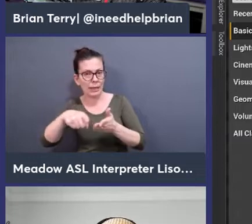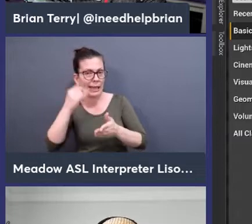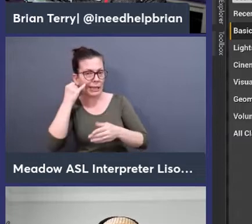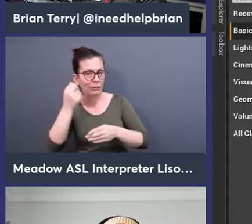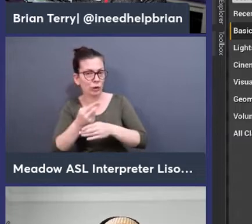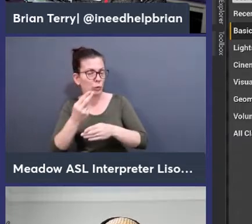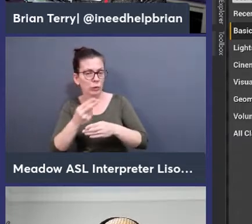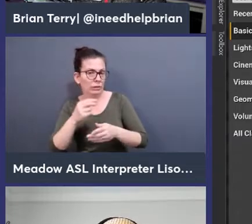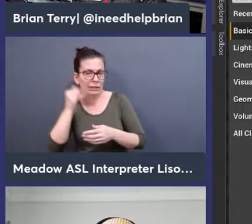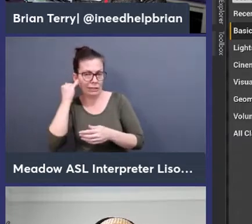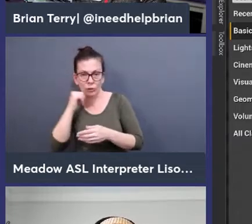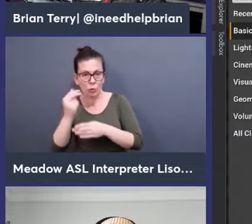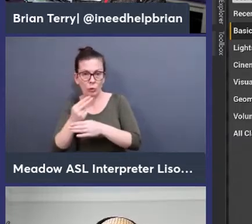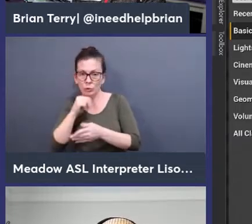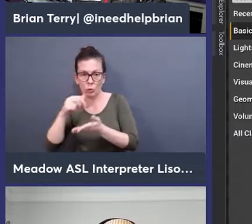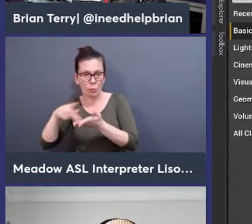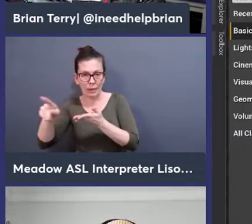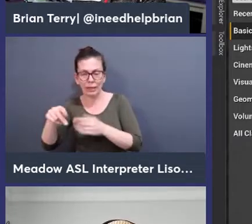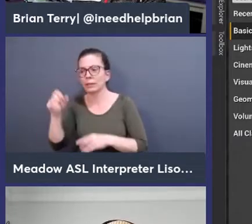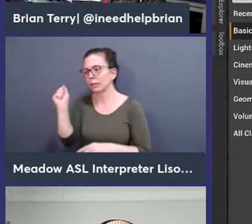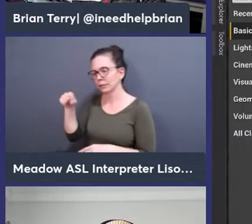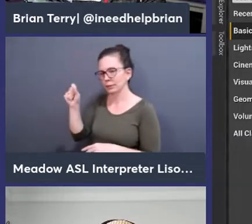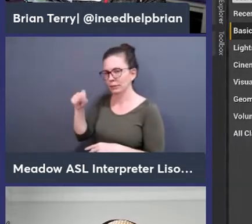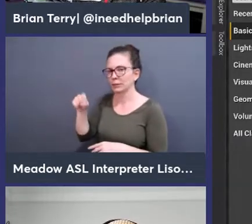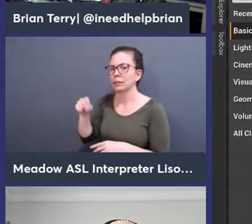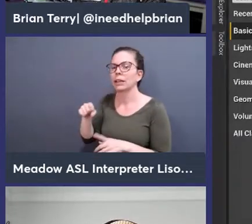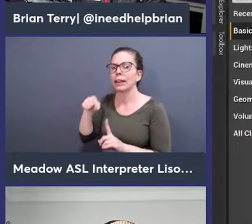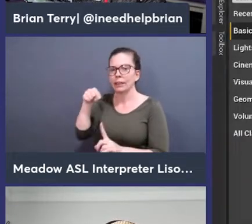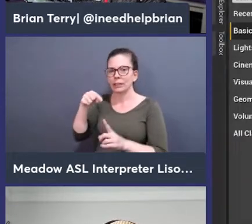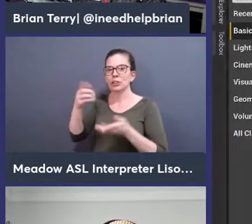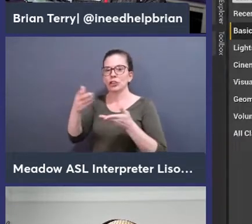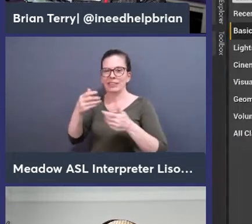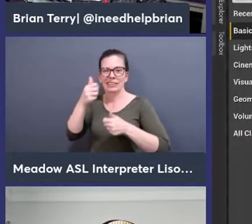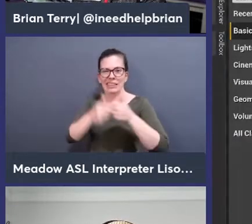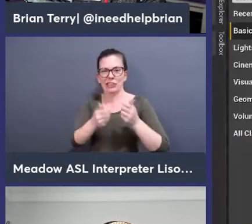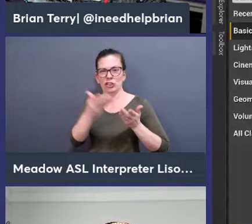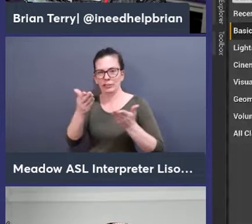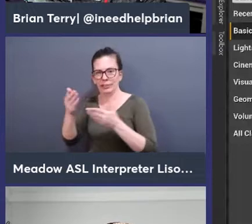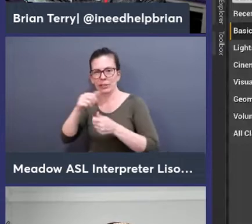Absolutely, absolutely. Each of these services are created within your own AWS account.